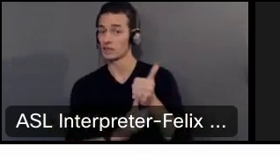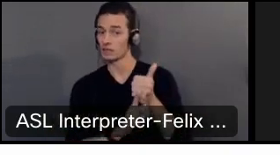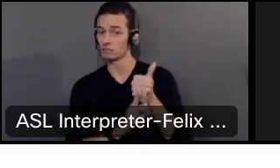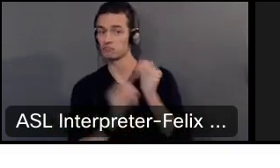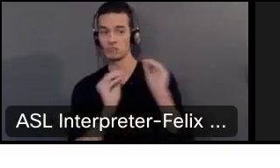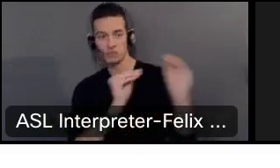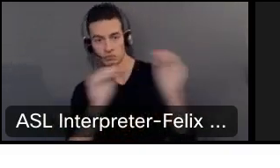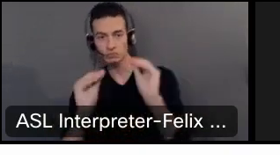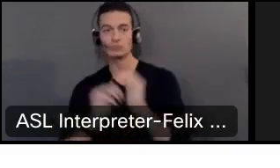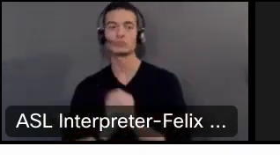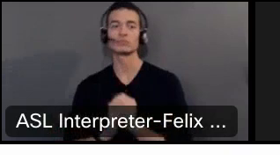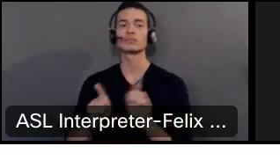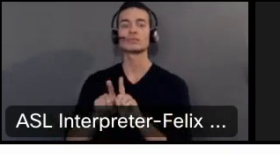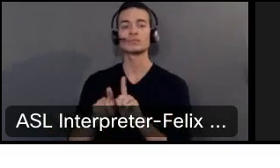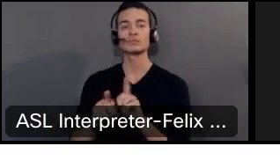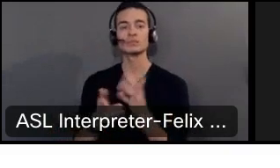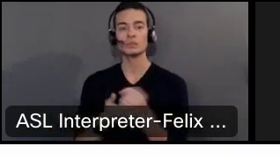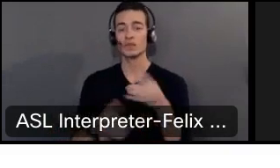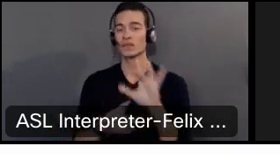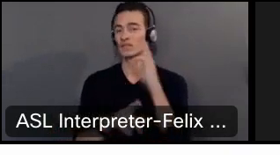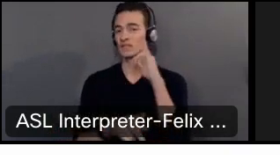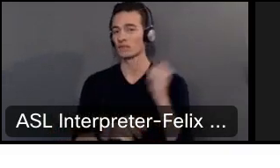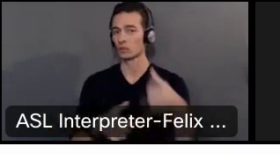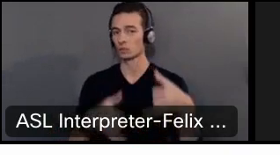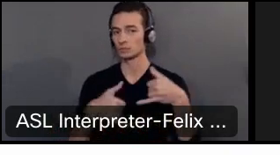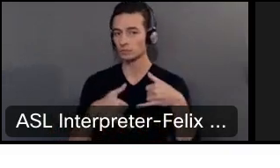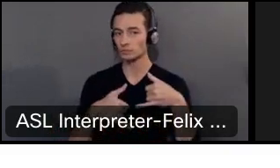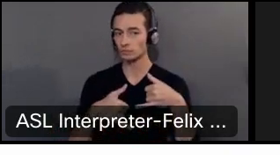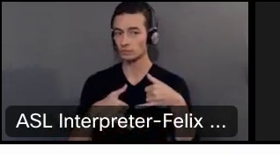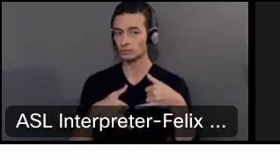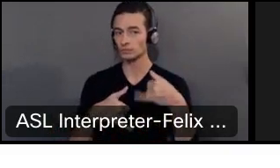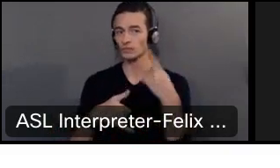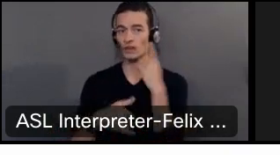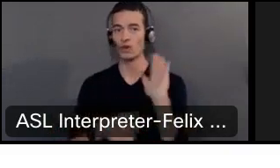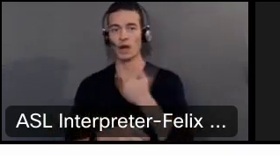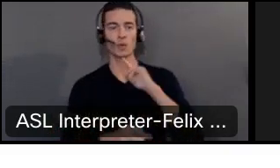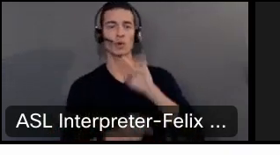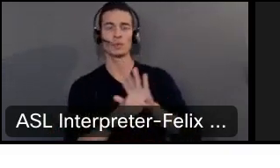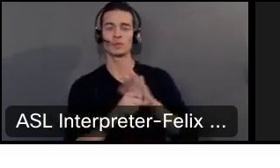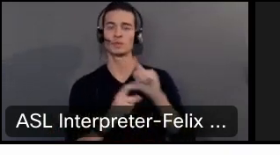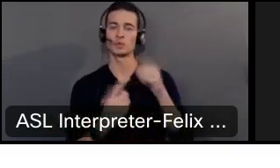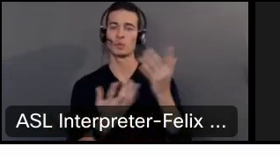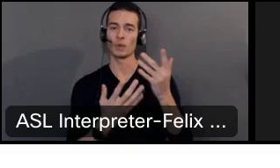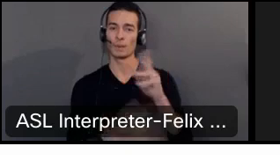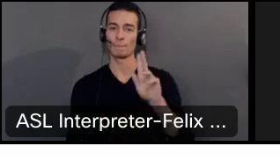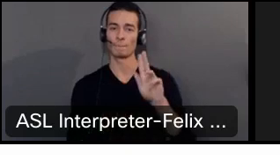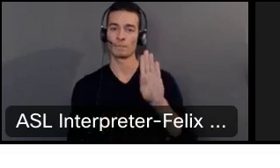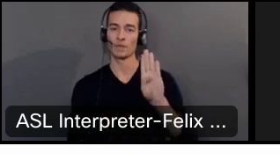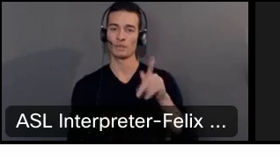From the AMA slash and recognition of commitment to improve BP control in October.